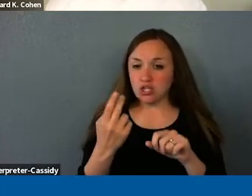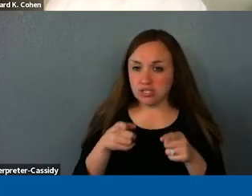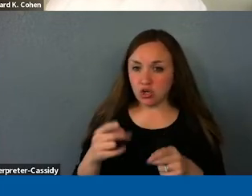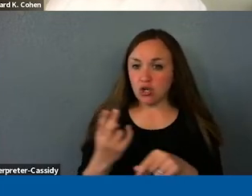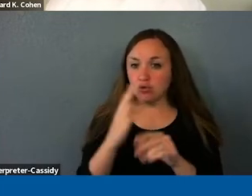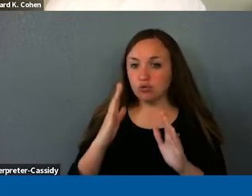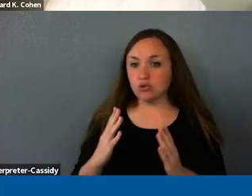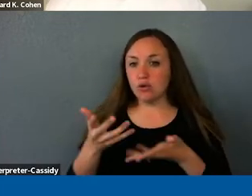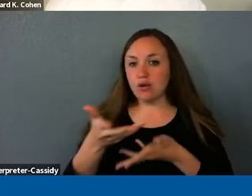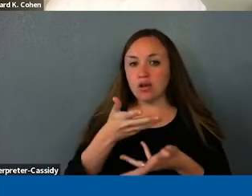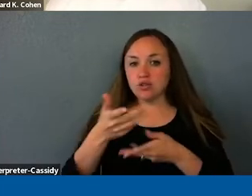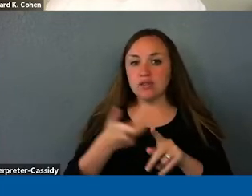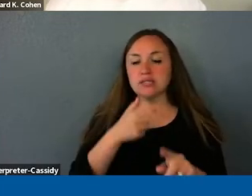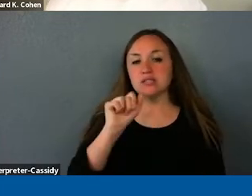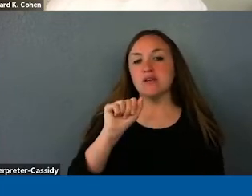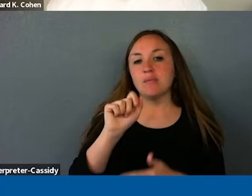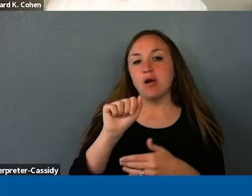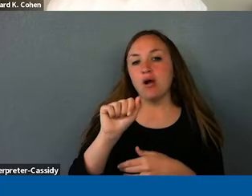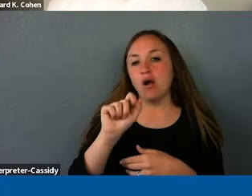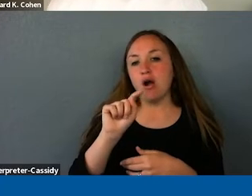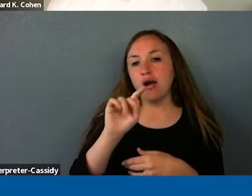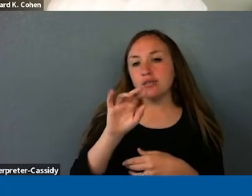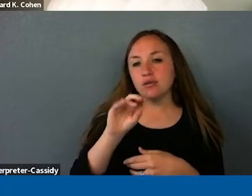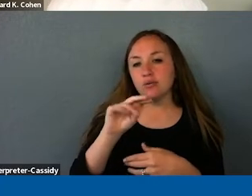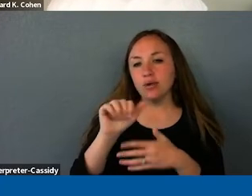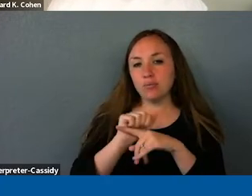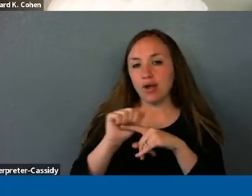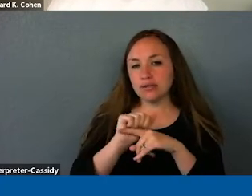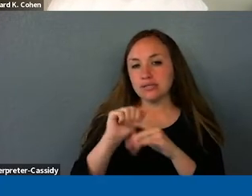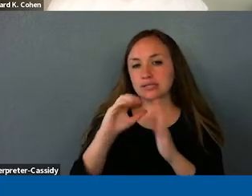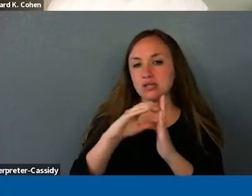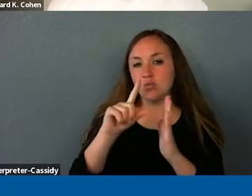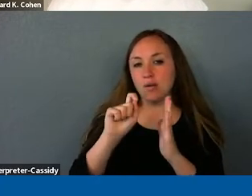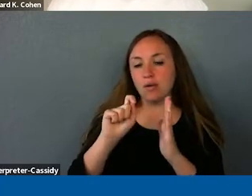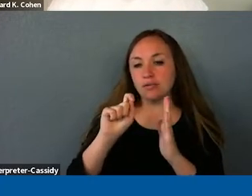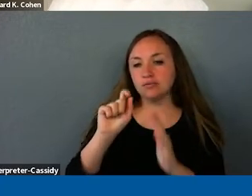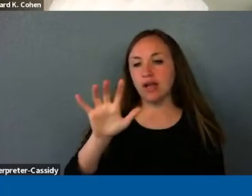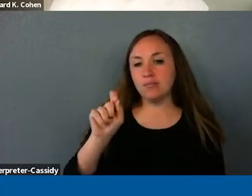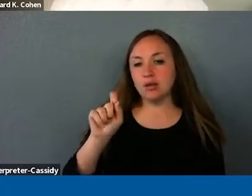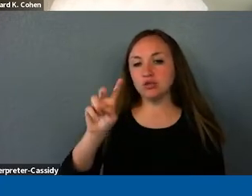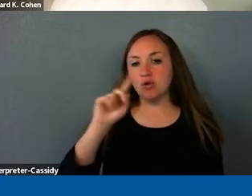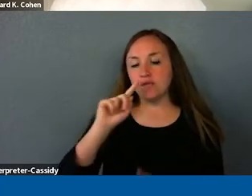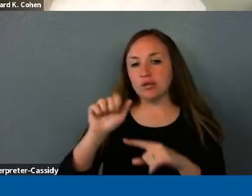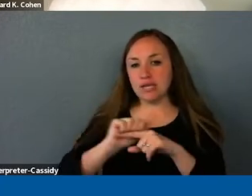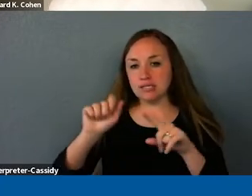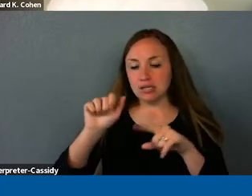And this is from the ARIA Authoring Practices document section 1.5.2 for Testing Practices and Tools.